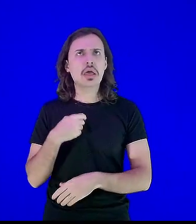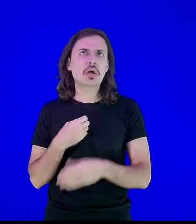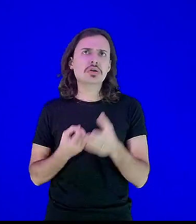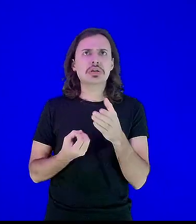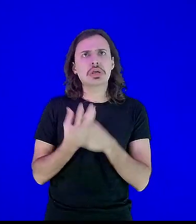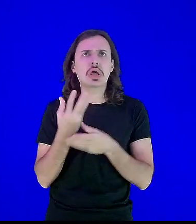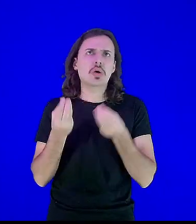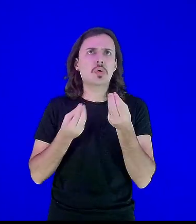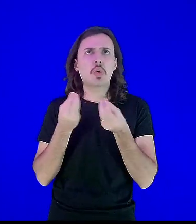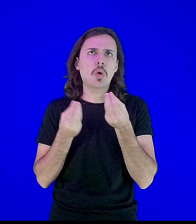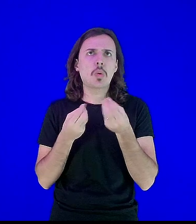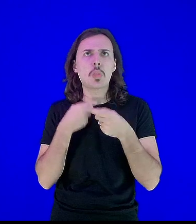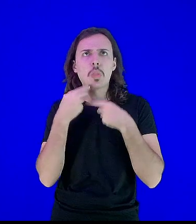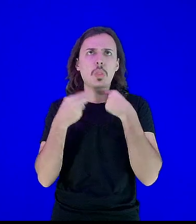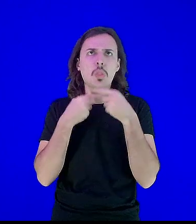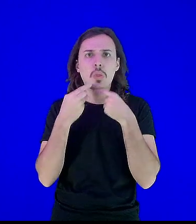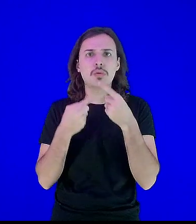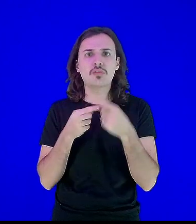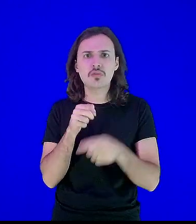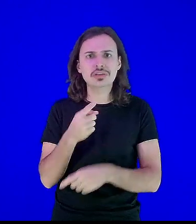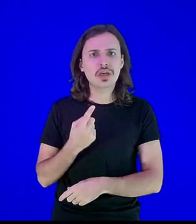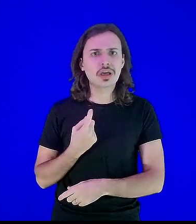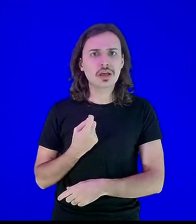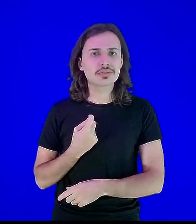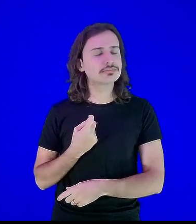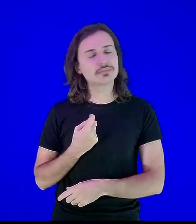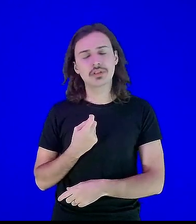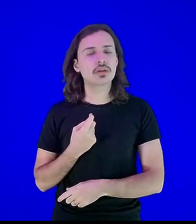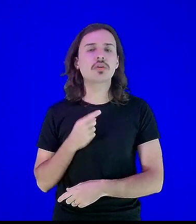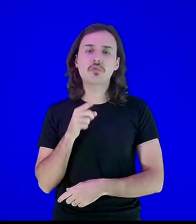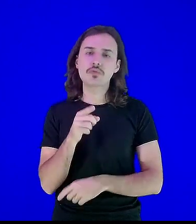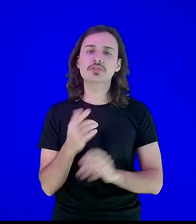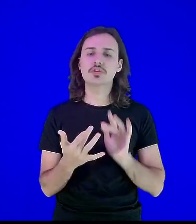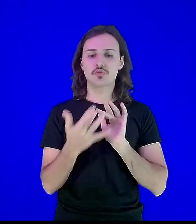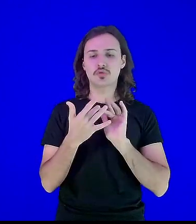Fear not, you are not alone. You can reach out to me, to Steve or go into Gitter the